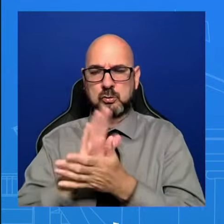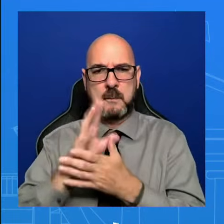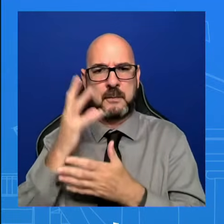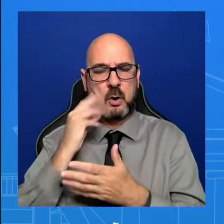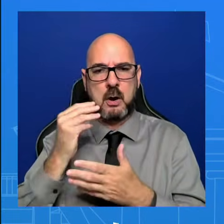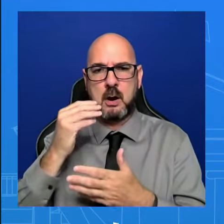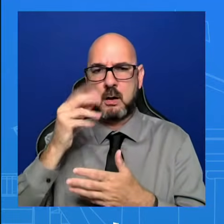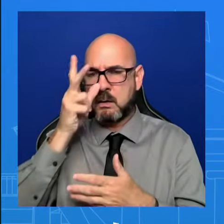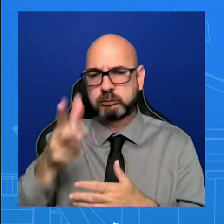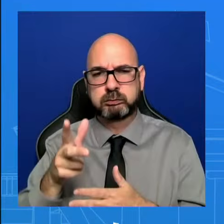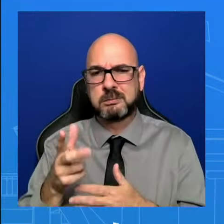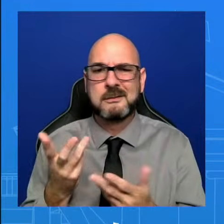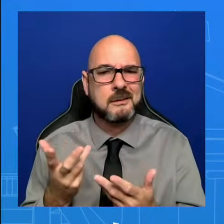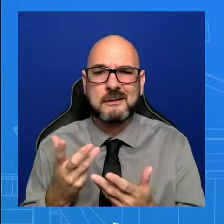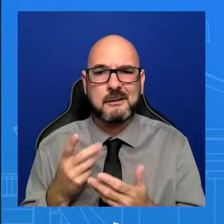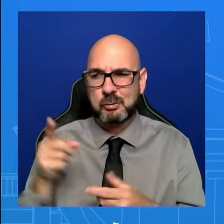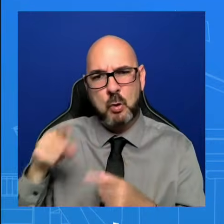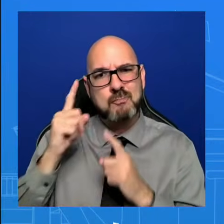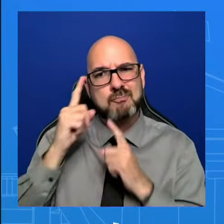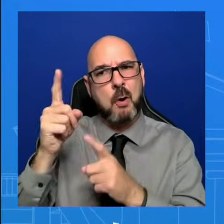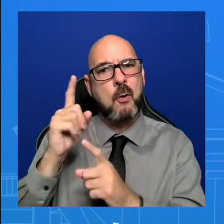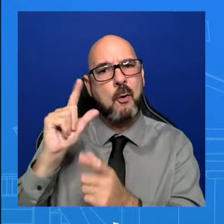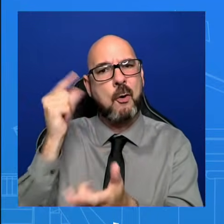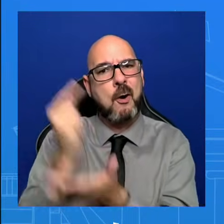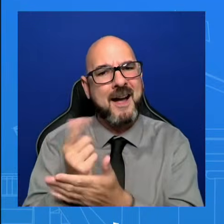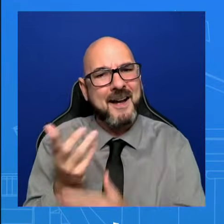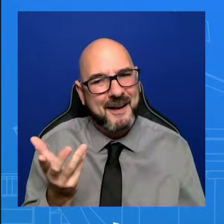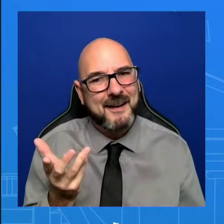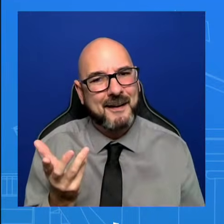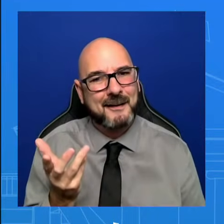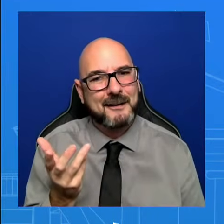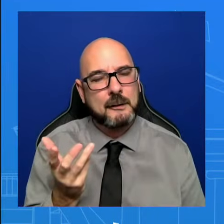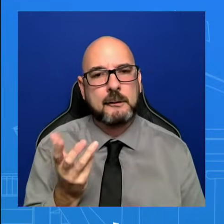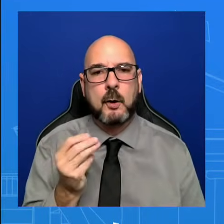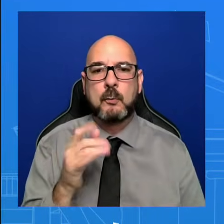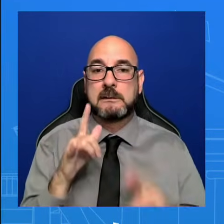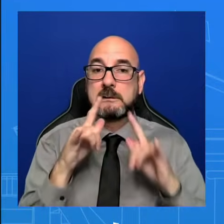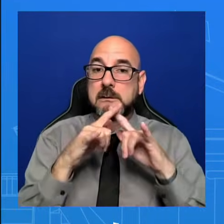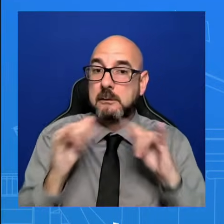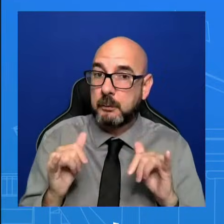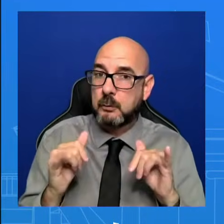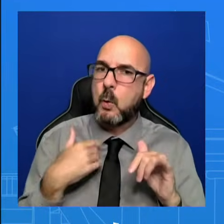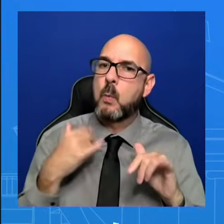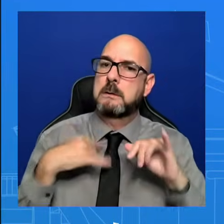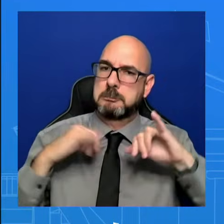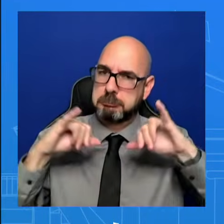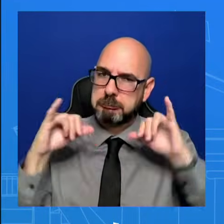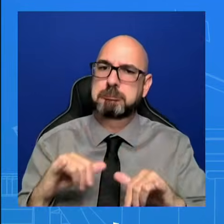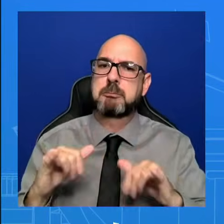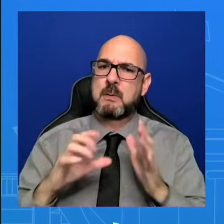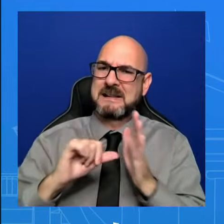And so, at the same time, we're going to continue to underscore that antisemitism should be called out.